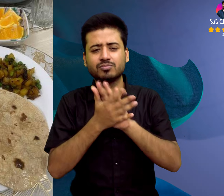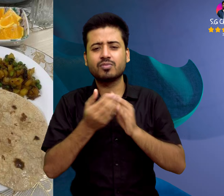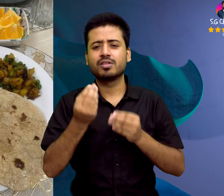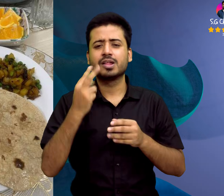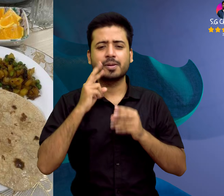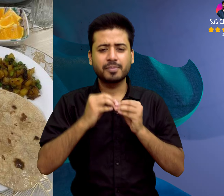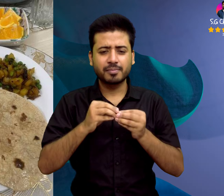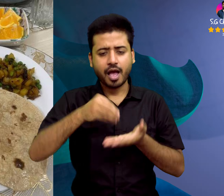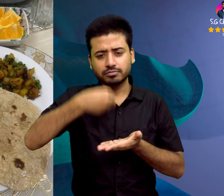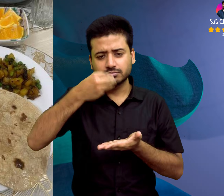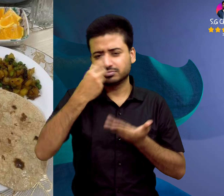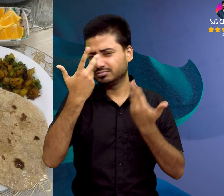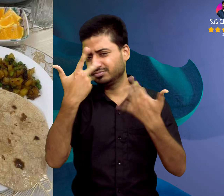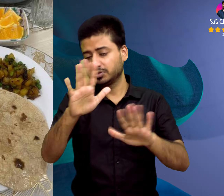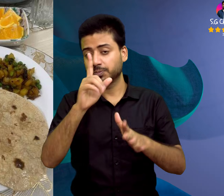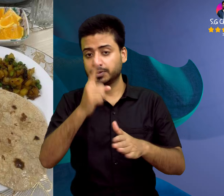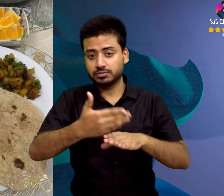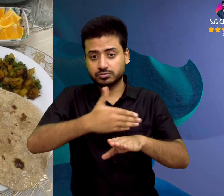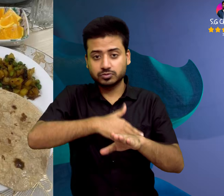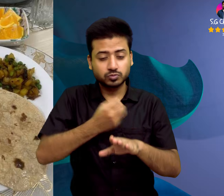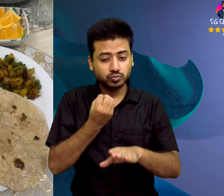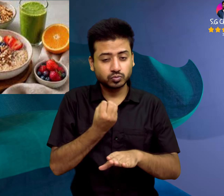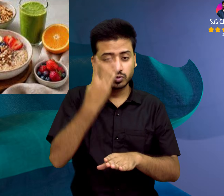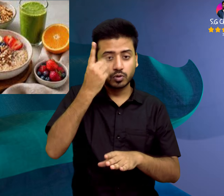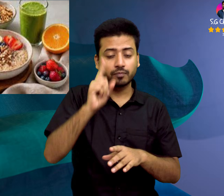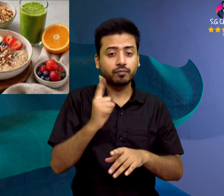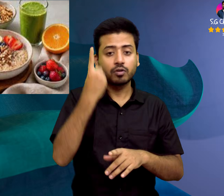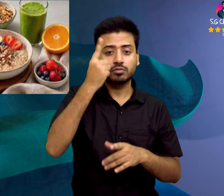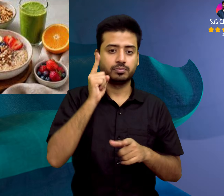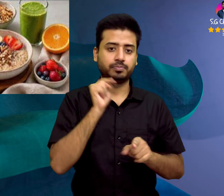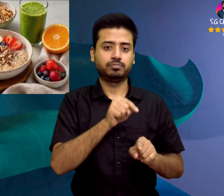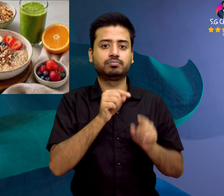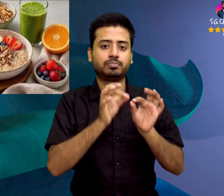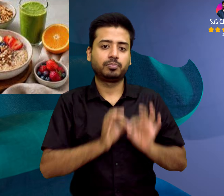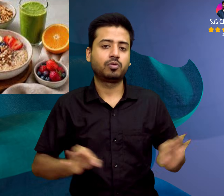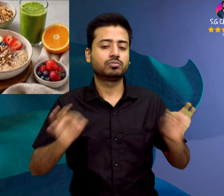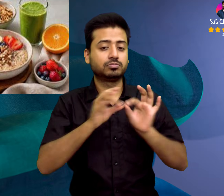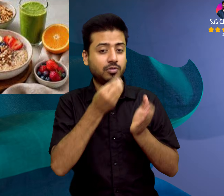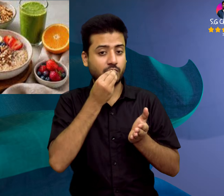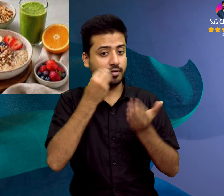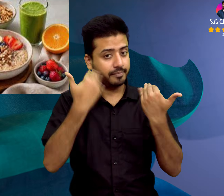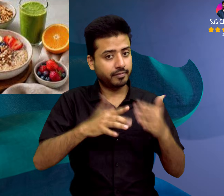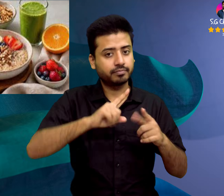are stripped of their water content and infused with highly processed oils. The combination of